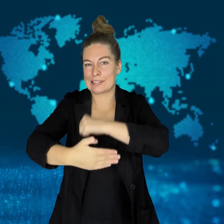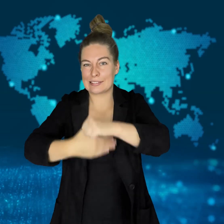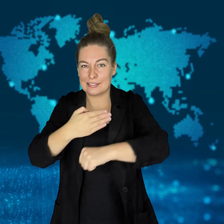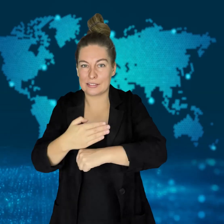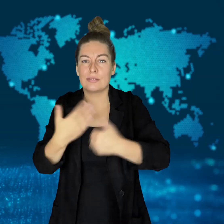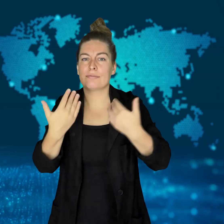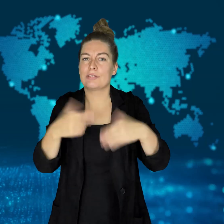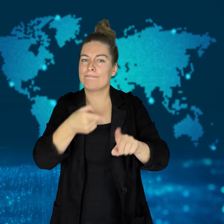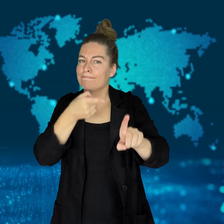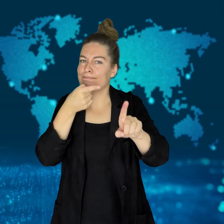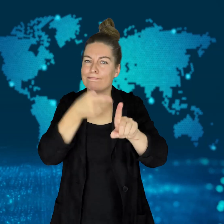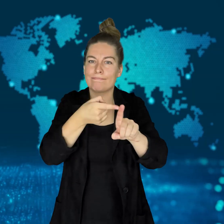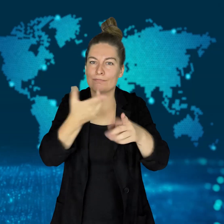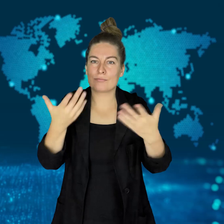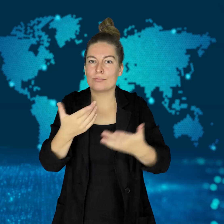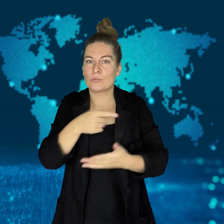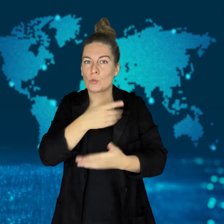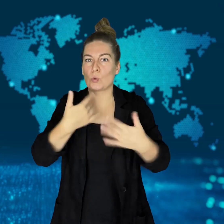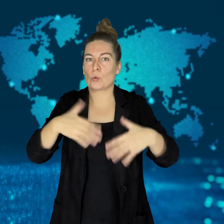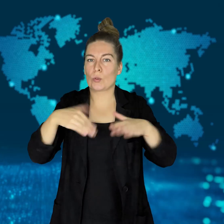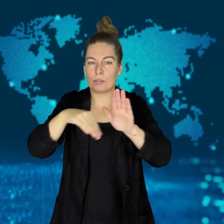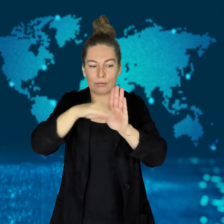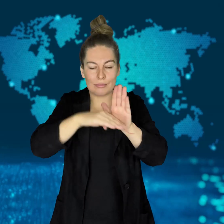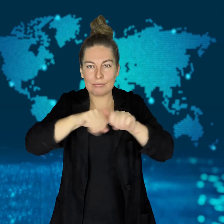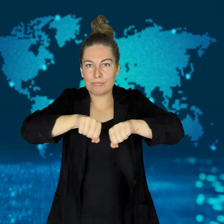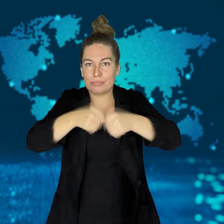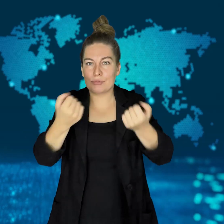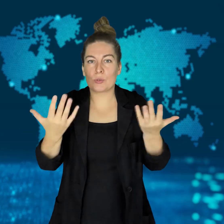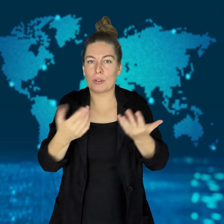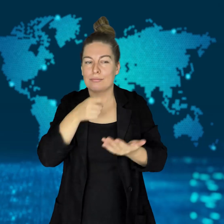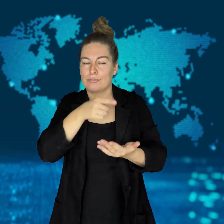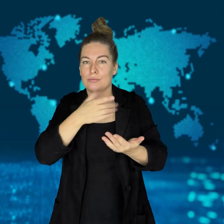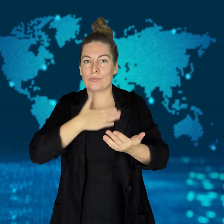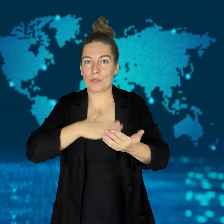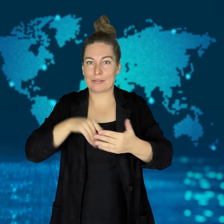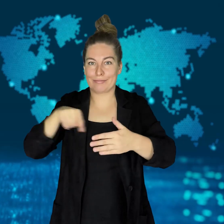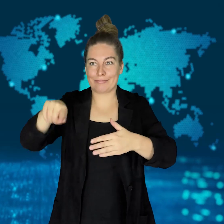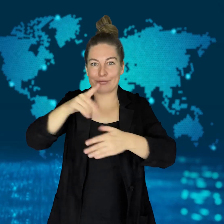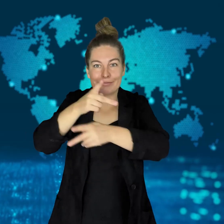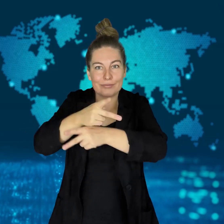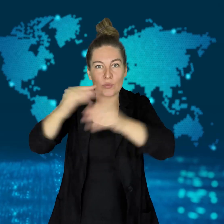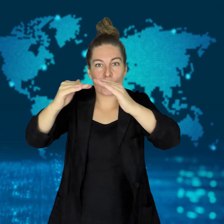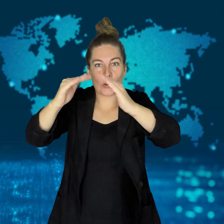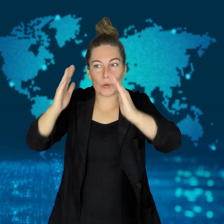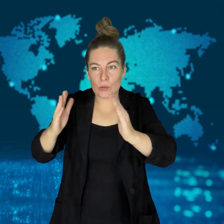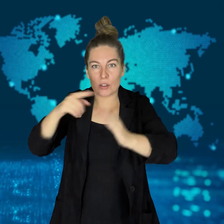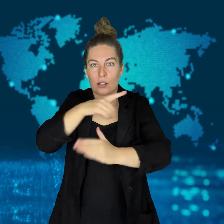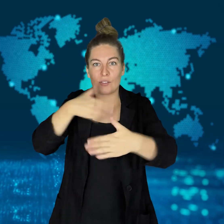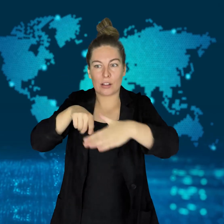He was treated for minor injuries to his arm that were sustained when he fled police.